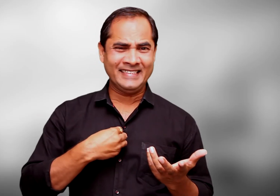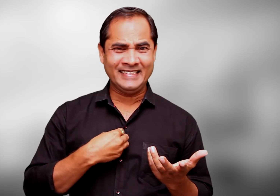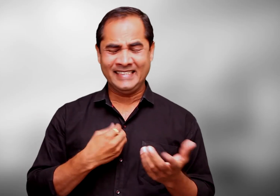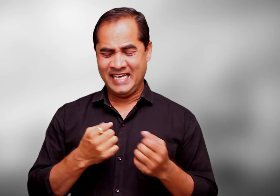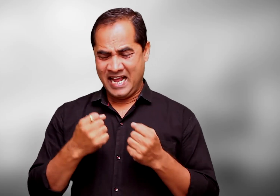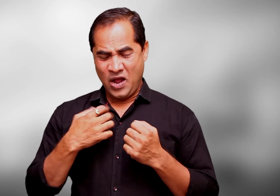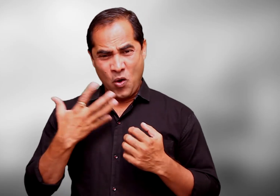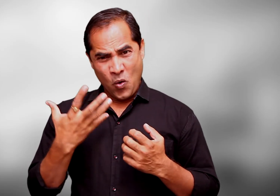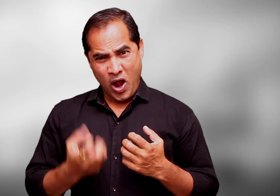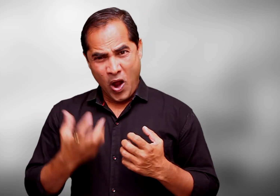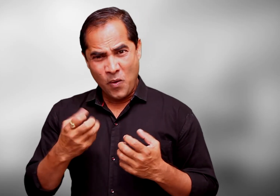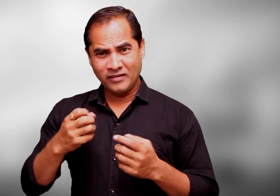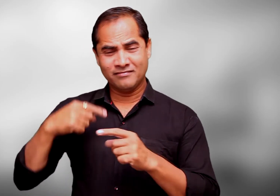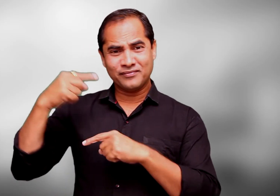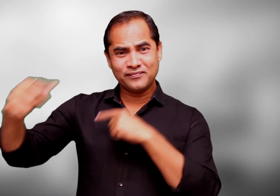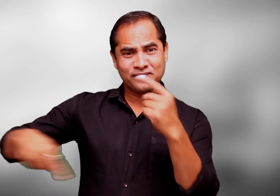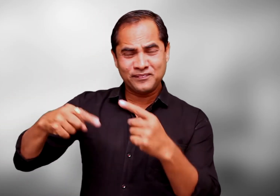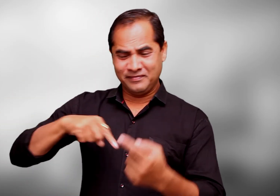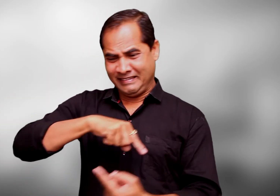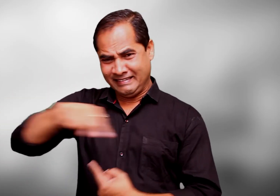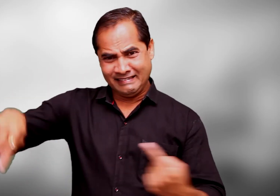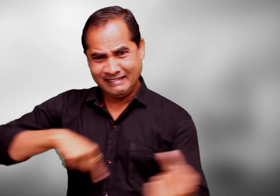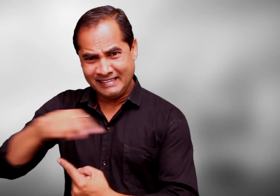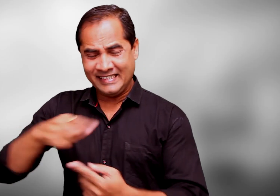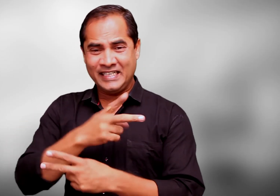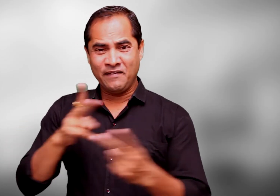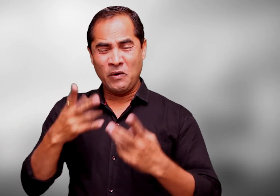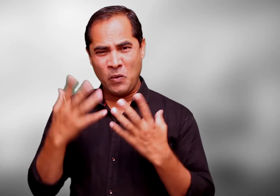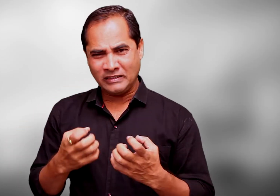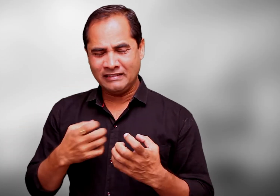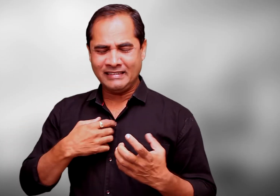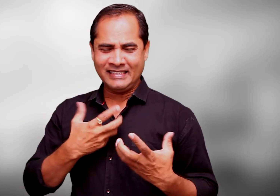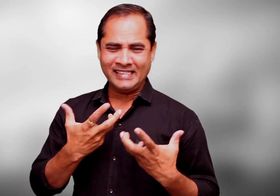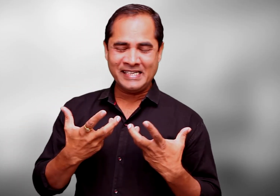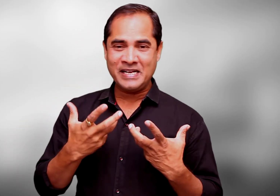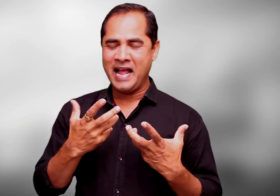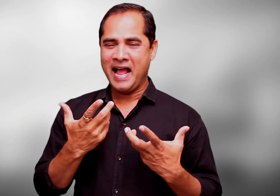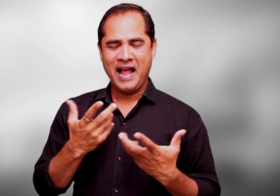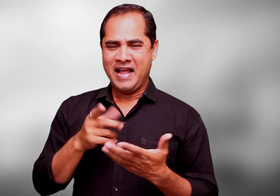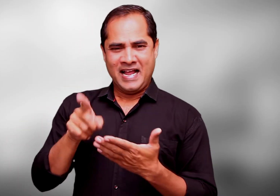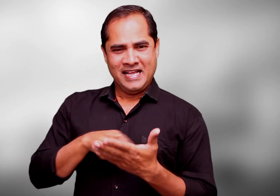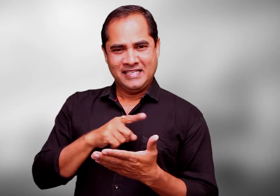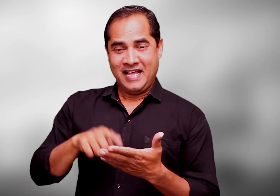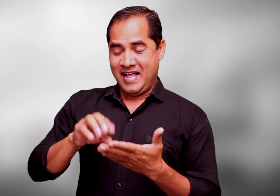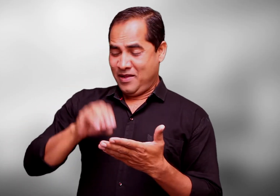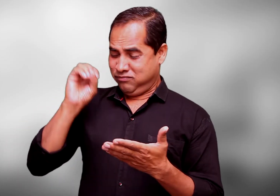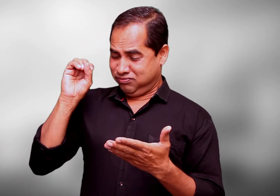when she had to let go of a strong desire to ride the merry-go-round, even